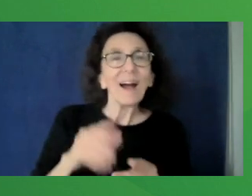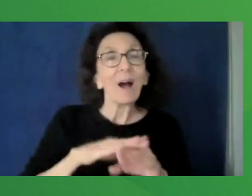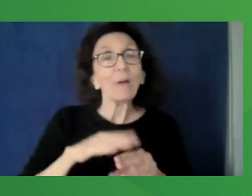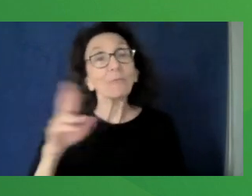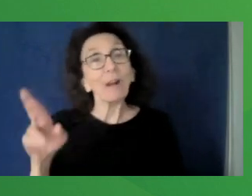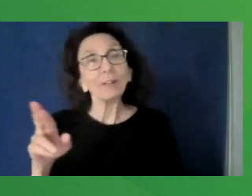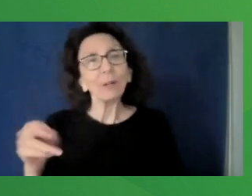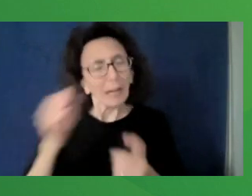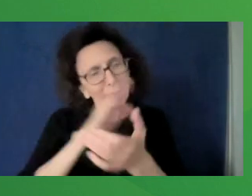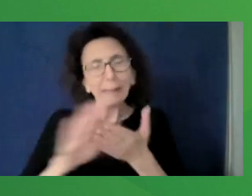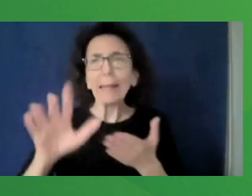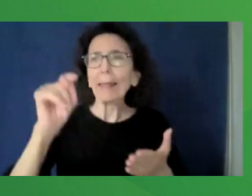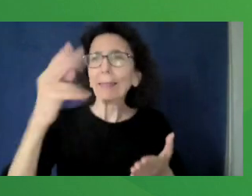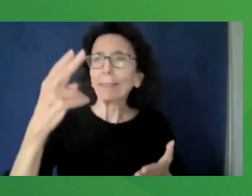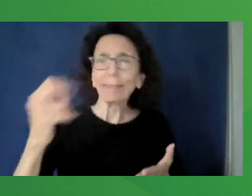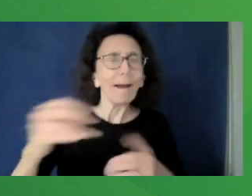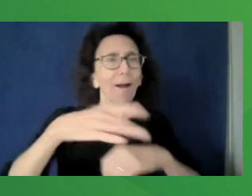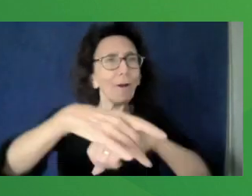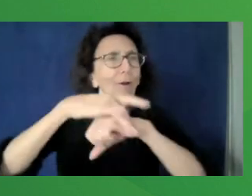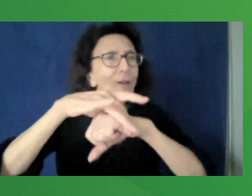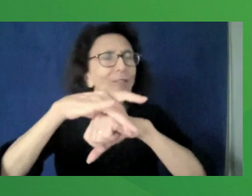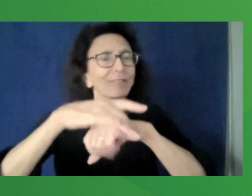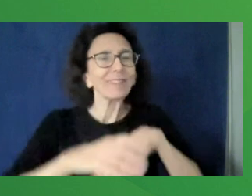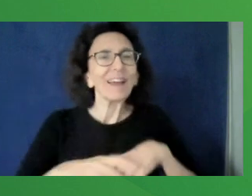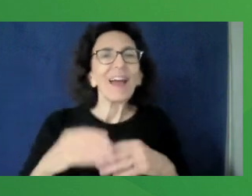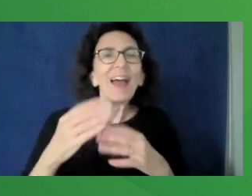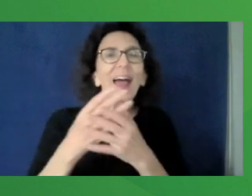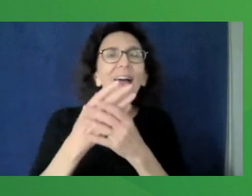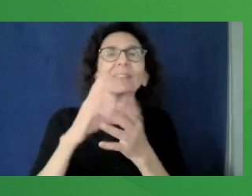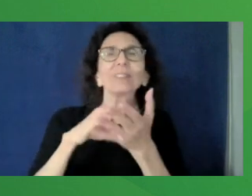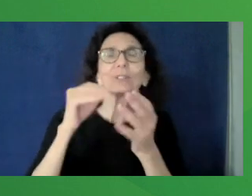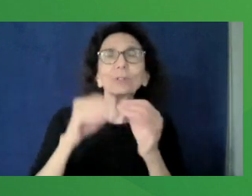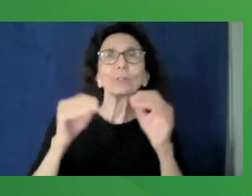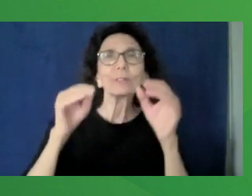And the students have four subtopics that they put into the squares, and